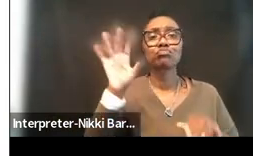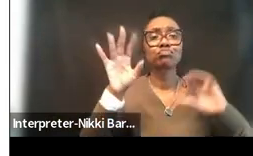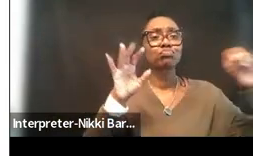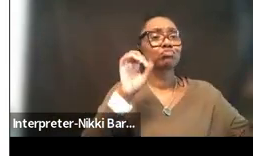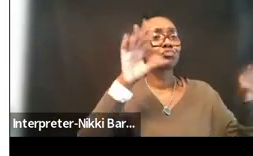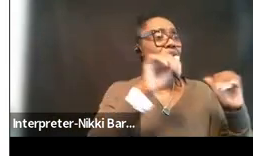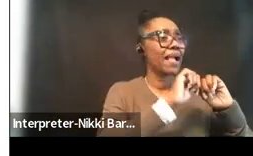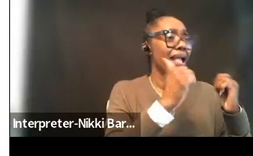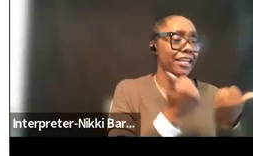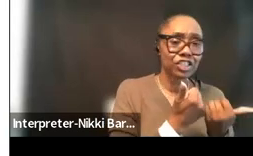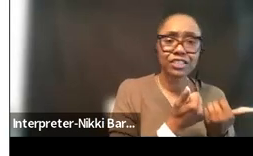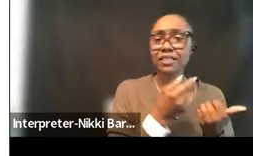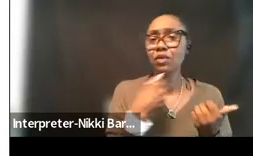We will get them to you for free. Please feel free to email me directly as Cressbo at via link.